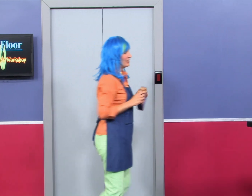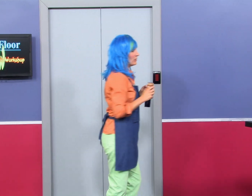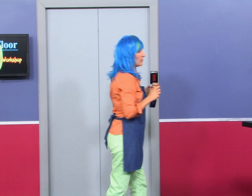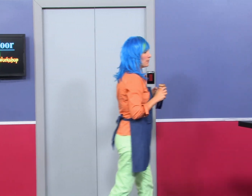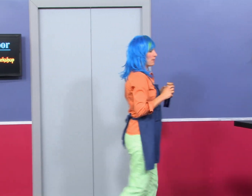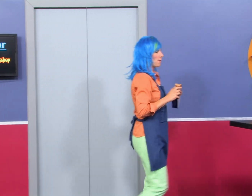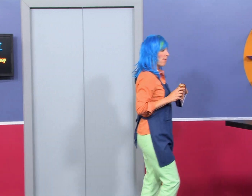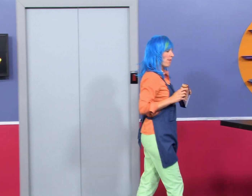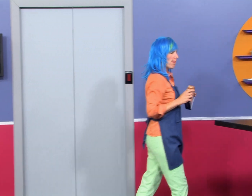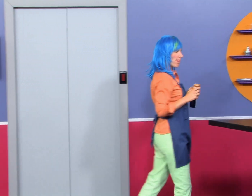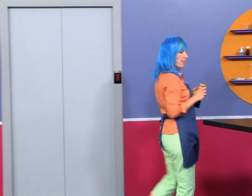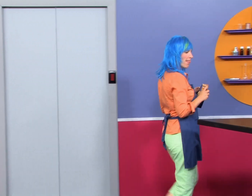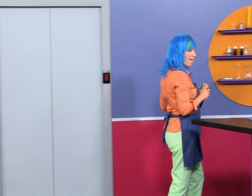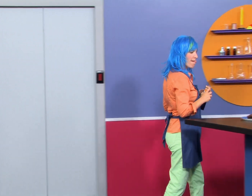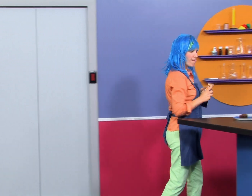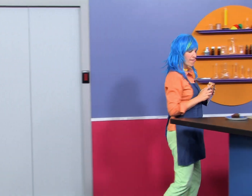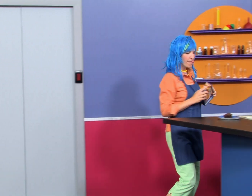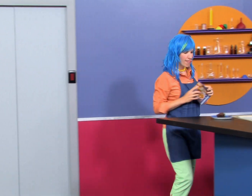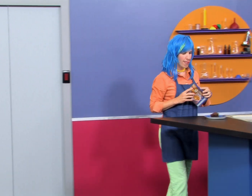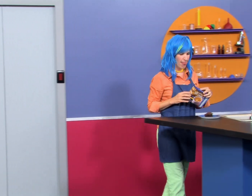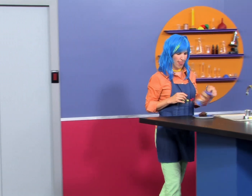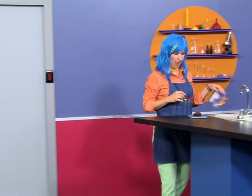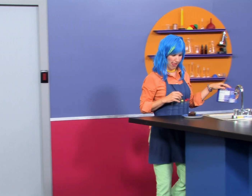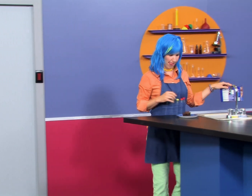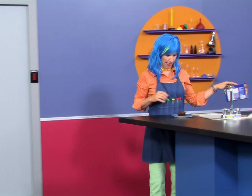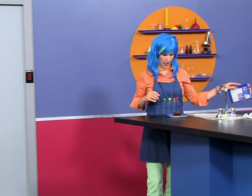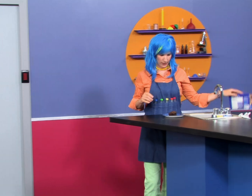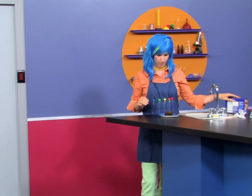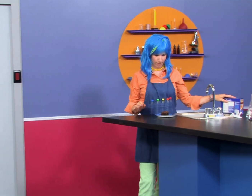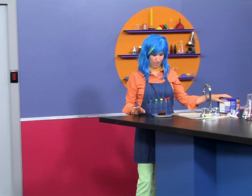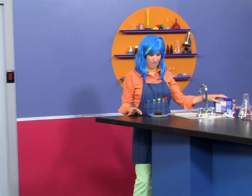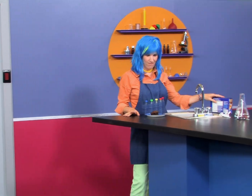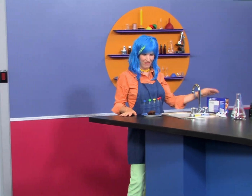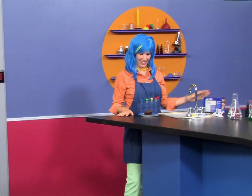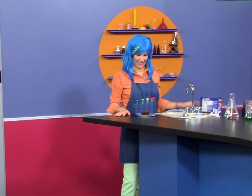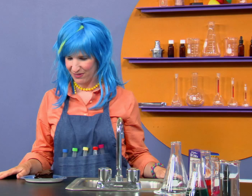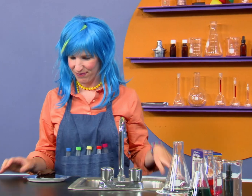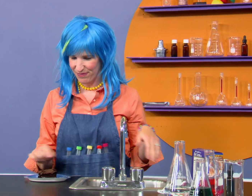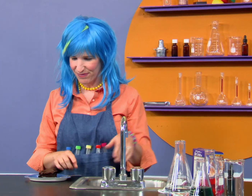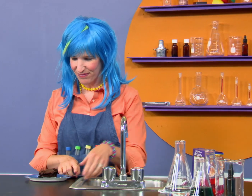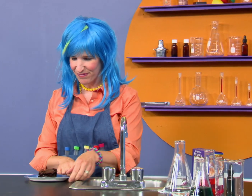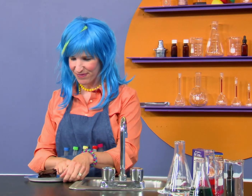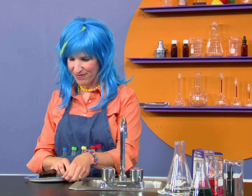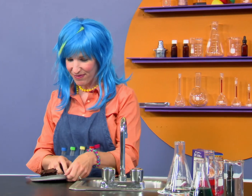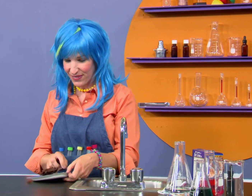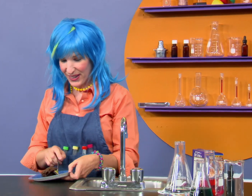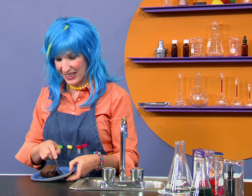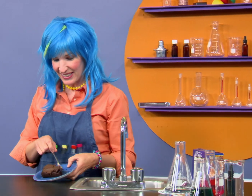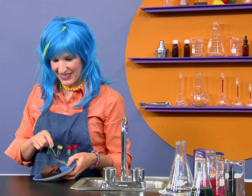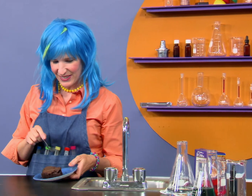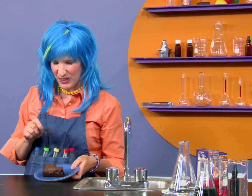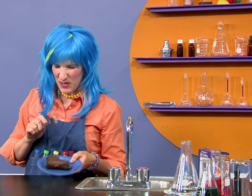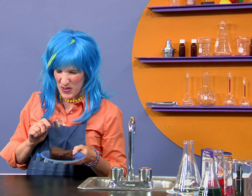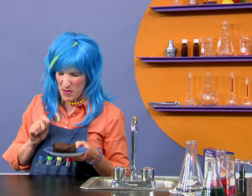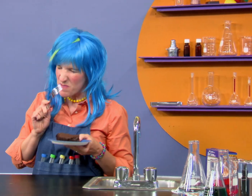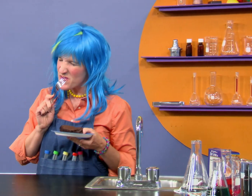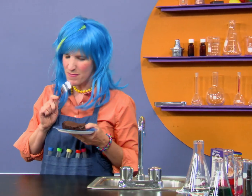[SIGH] HMM, HMM, HMM.